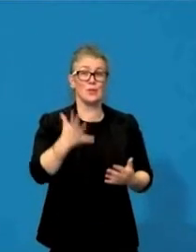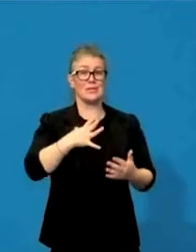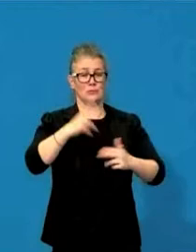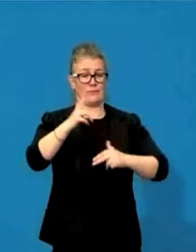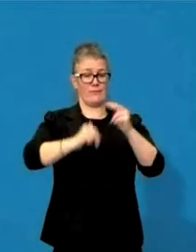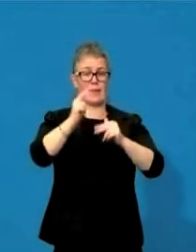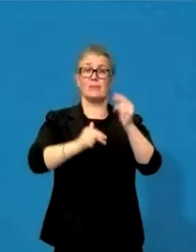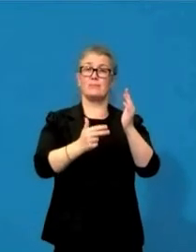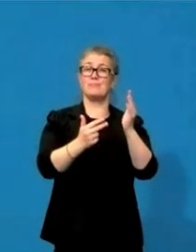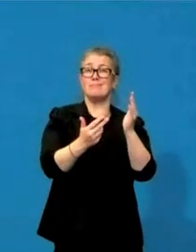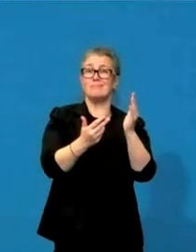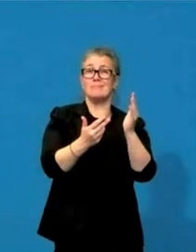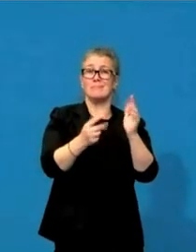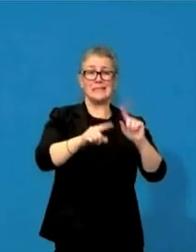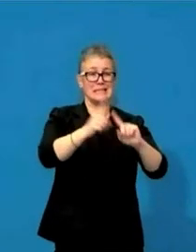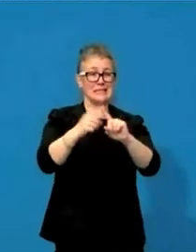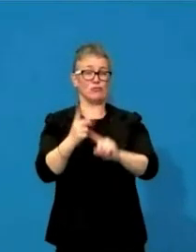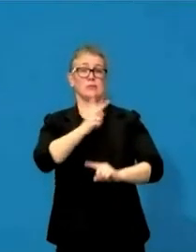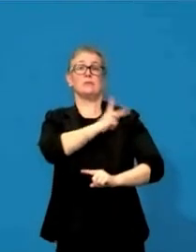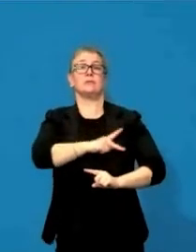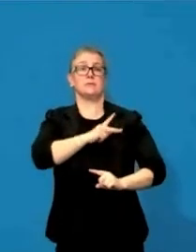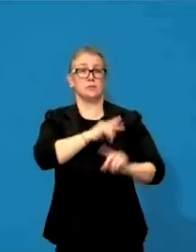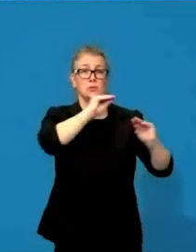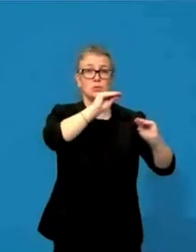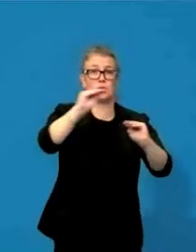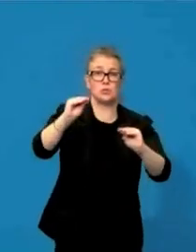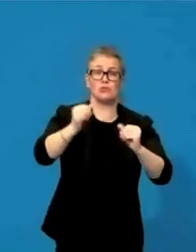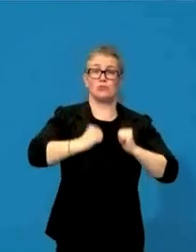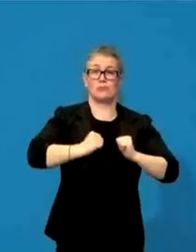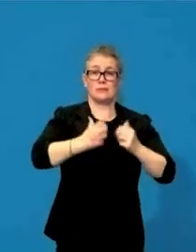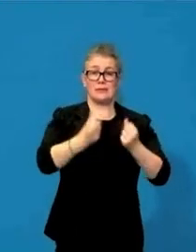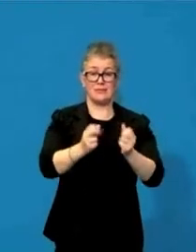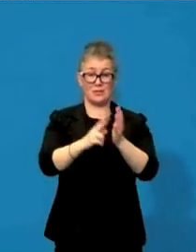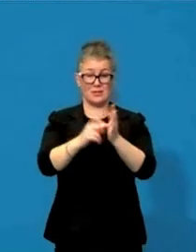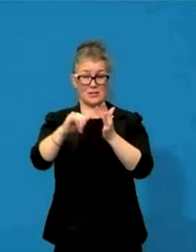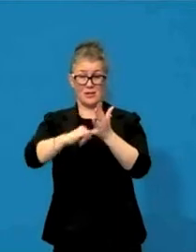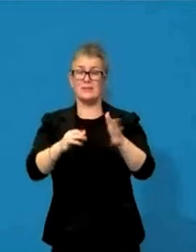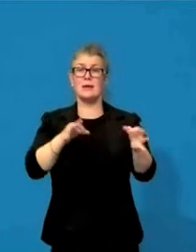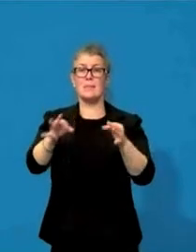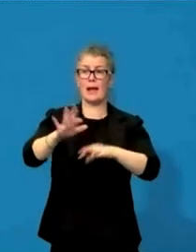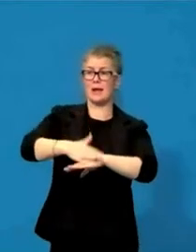and that's one of the things when the NDIS plan, it was just another - another thing of,